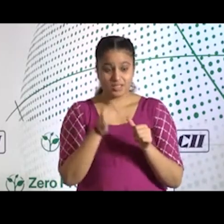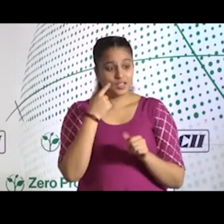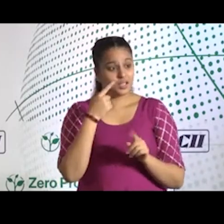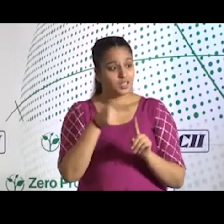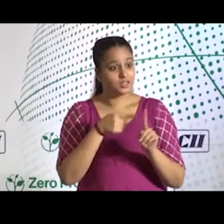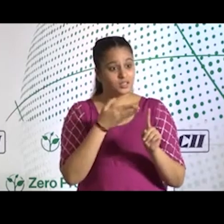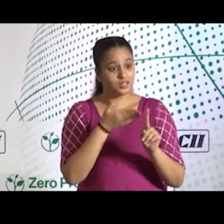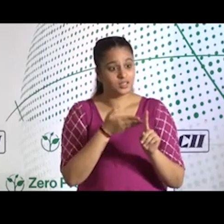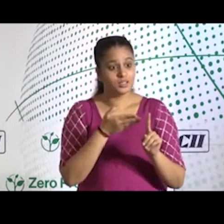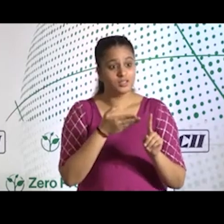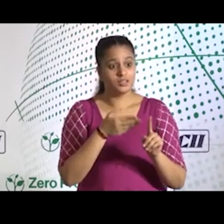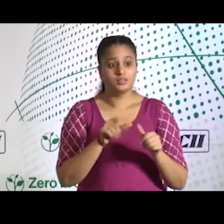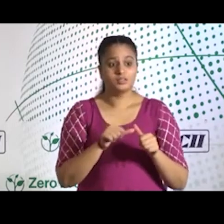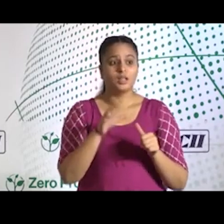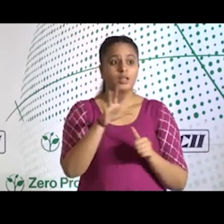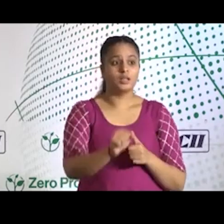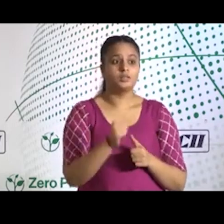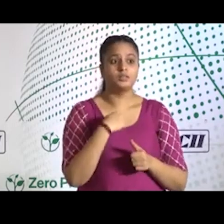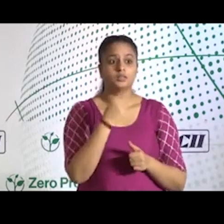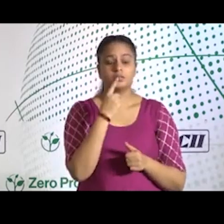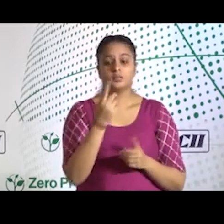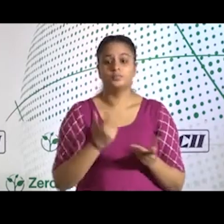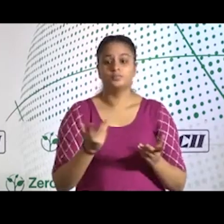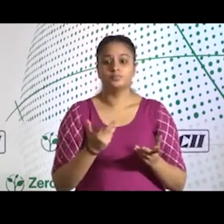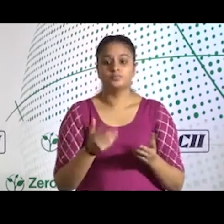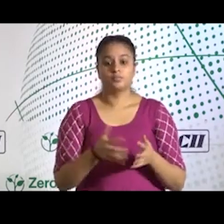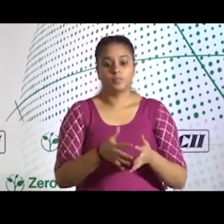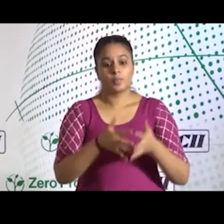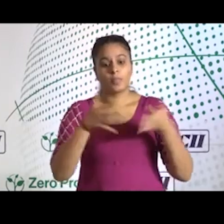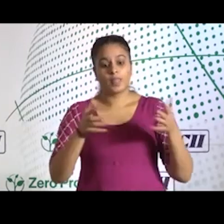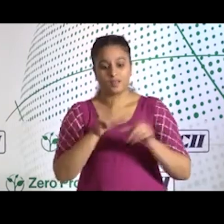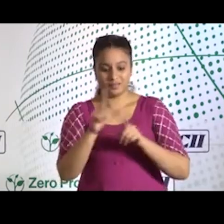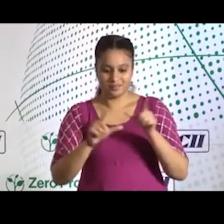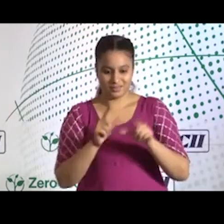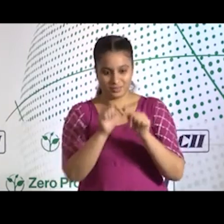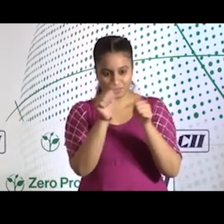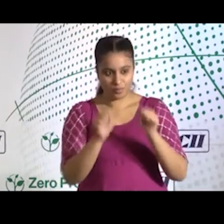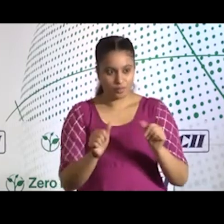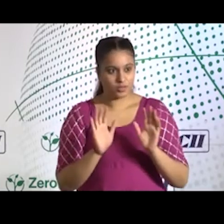of accessibility, these large language models, etc.. They operate on language stage.